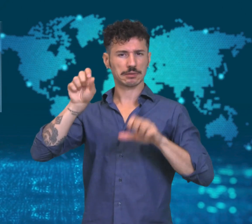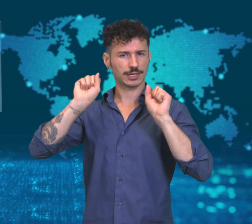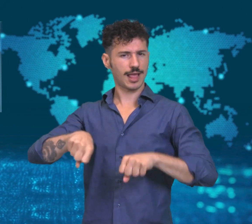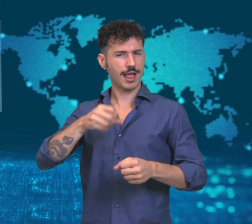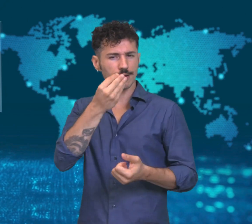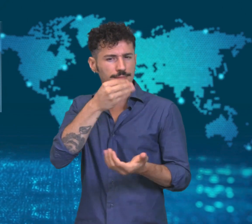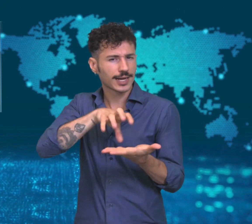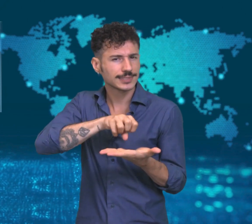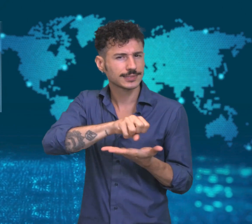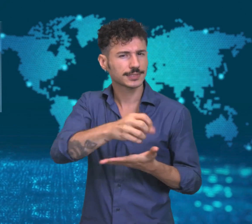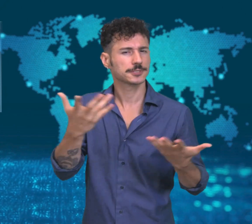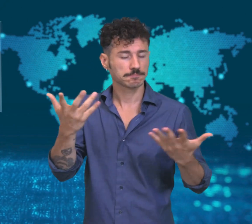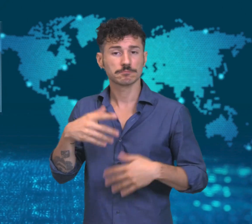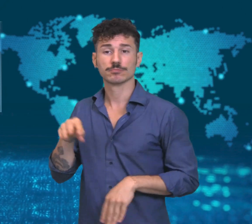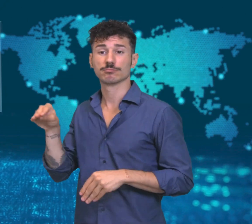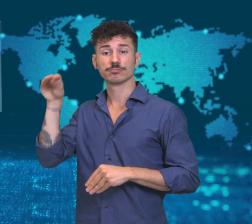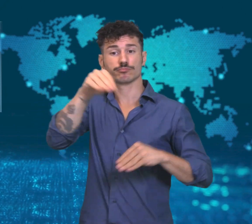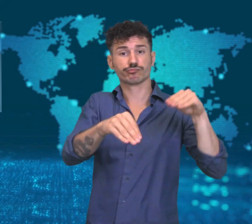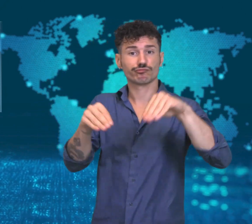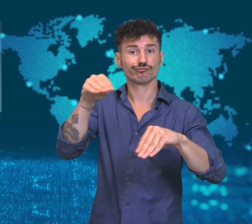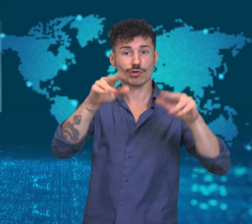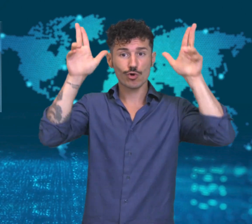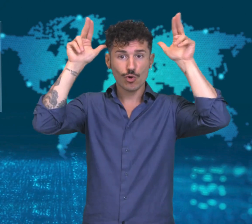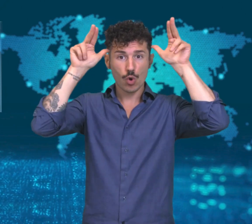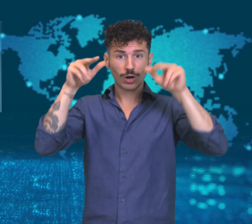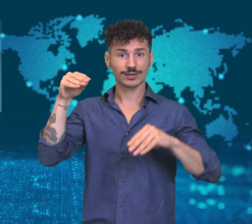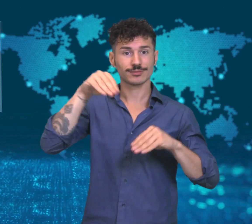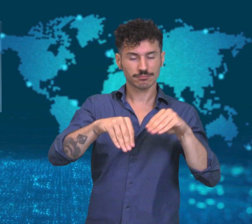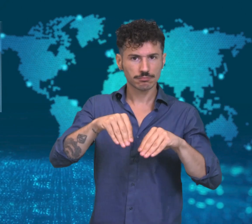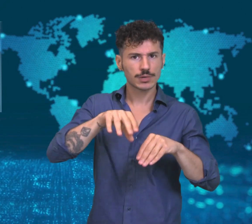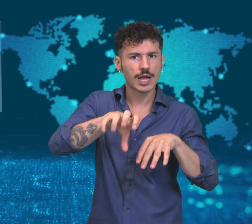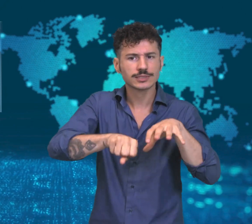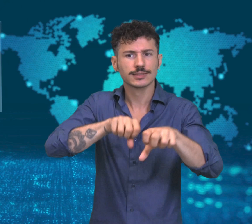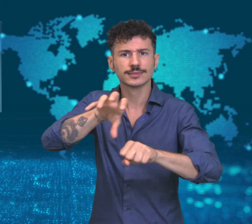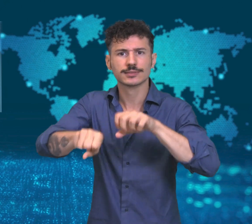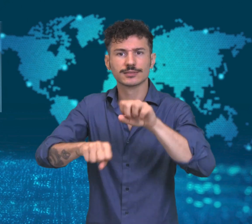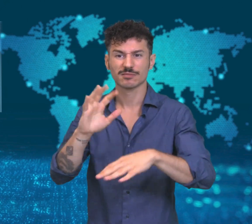As the wild horses ate the harmful plants,